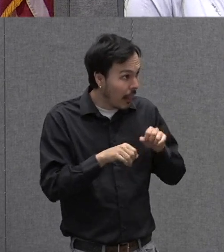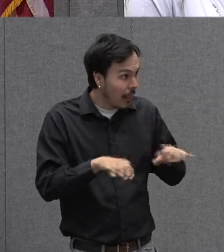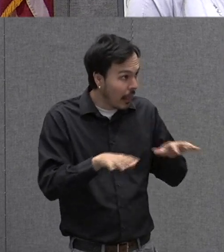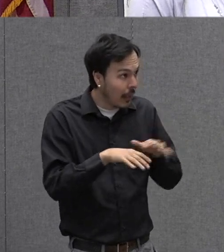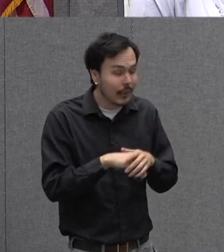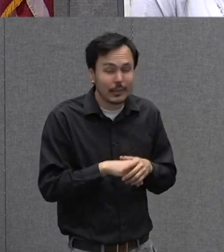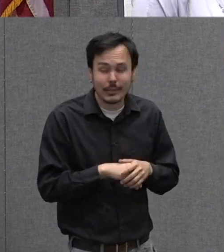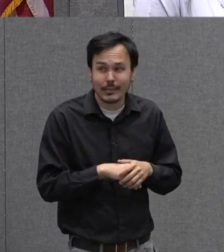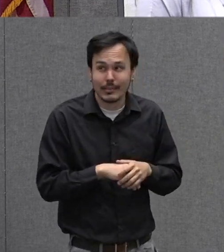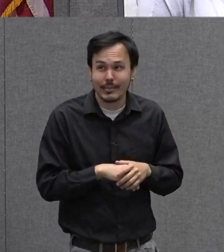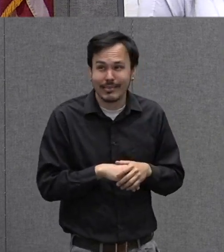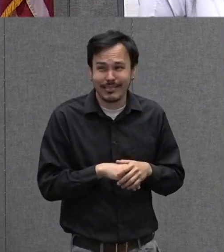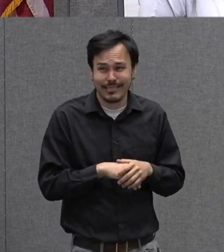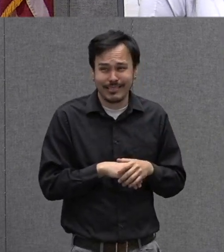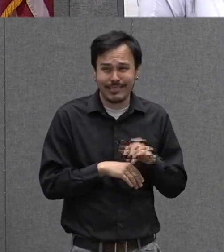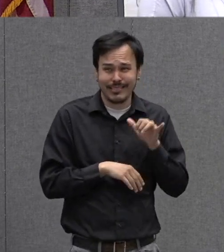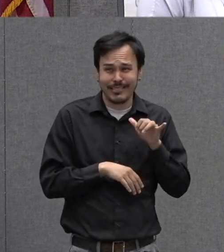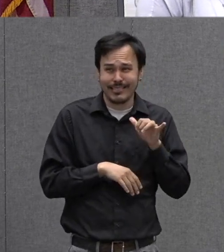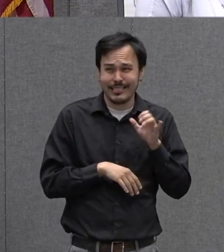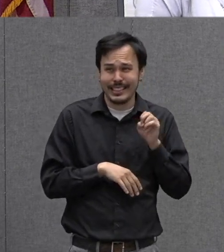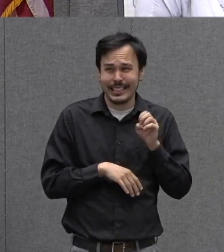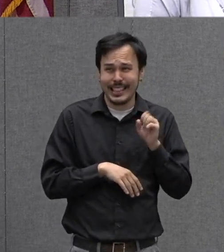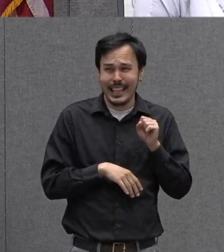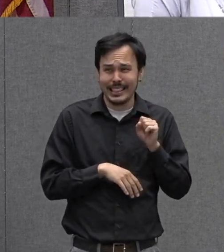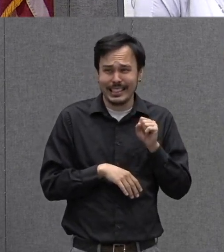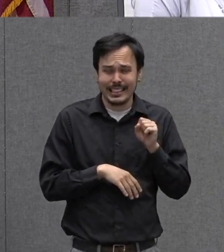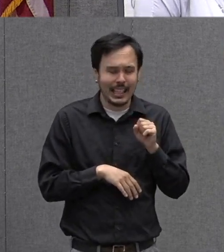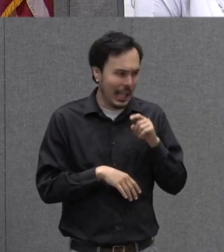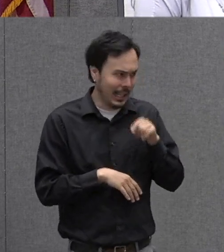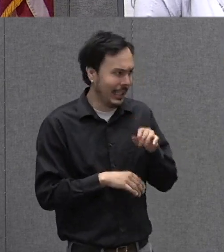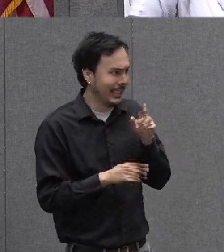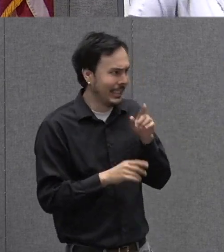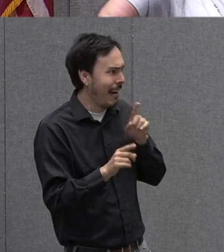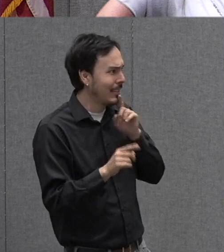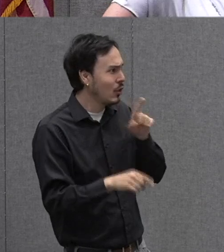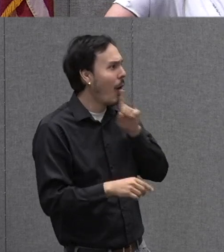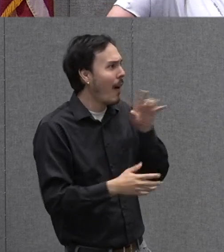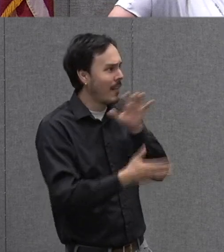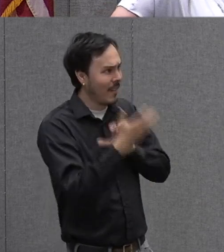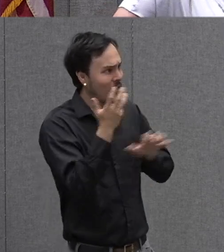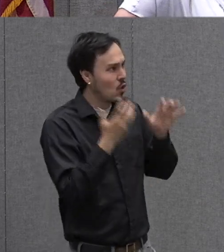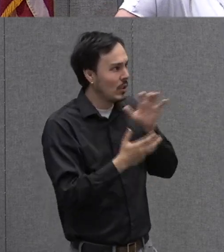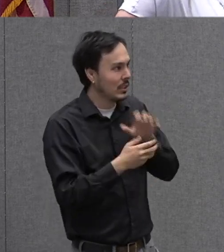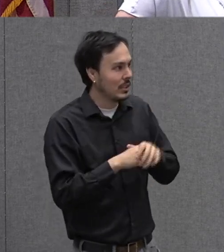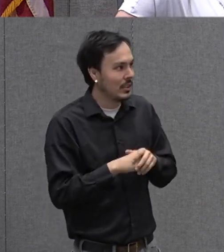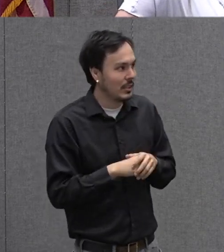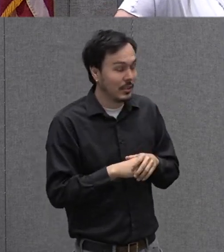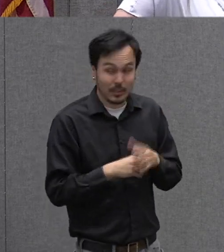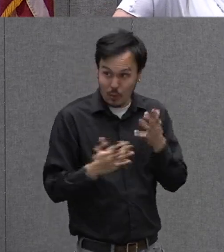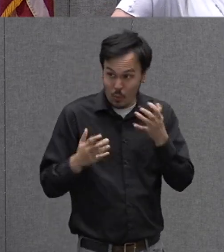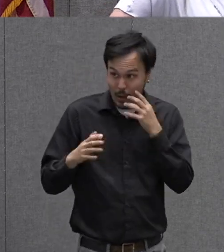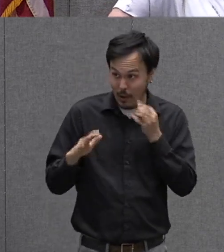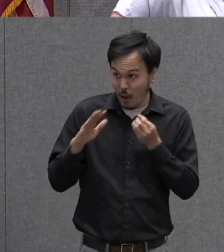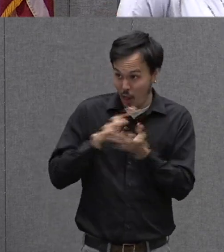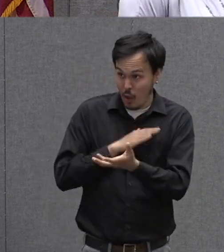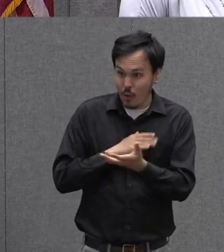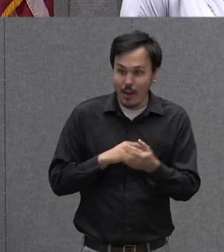Yes. These answers are confusing me. Are you ready for a clue? I think I'm ready for a clue.